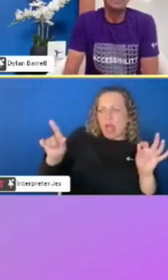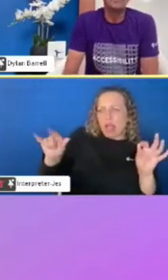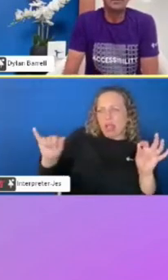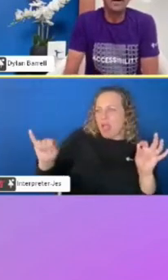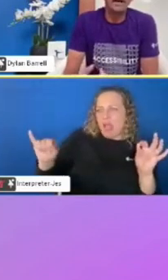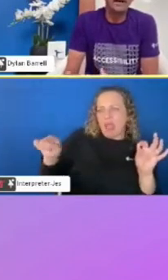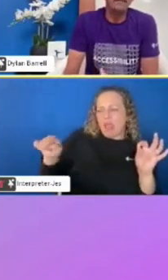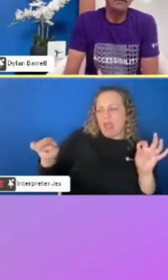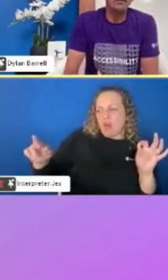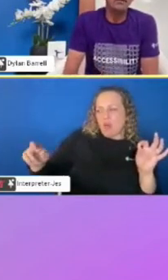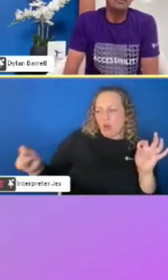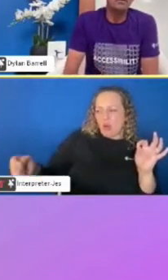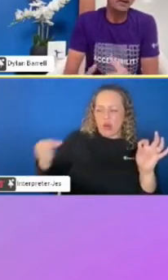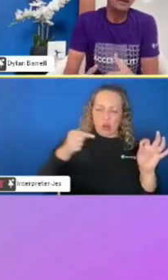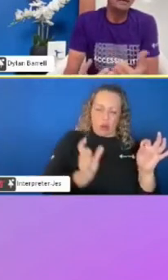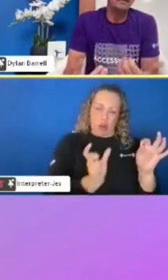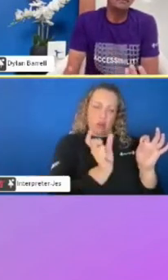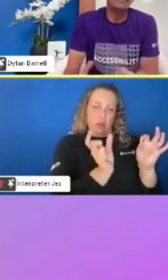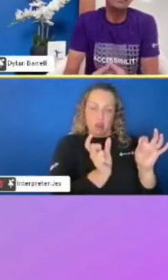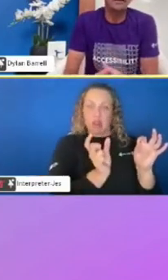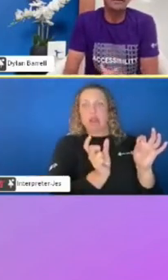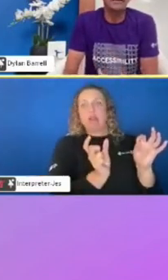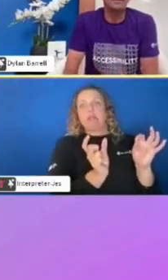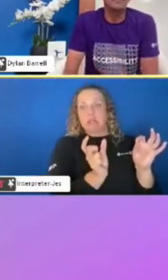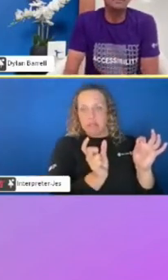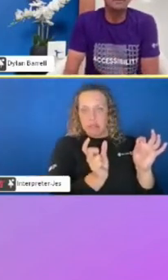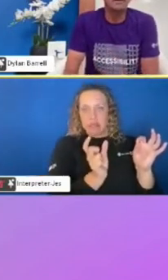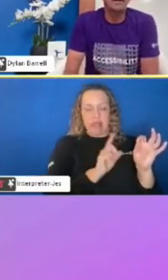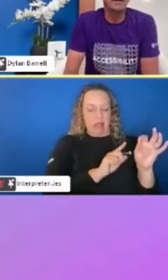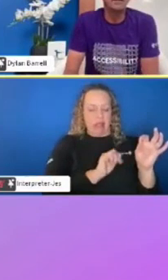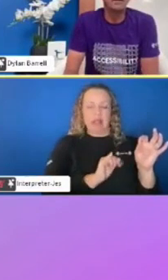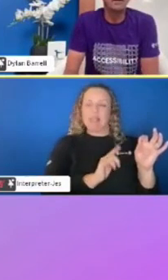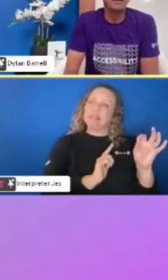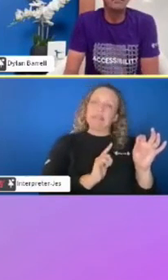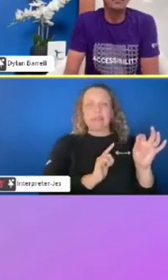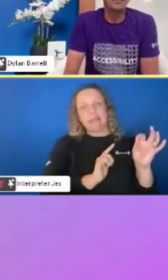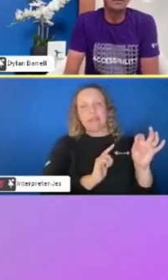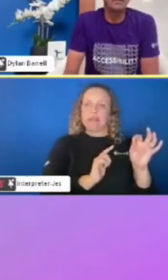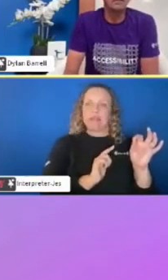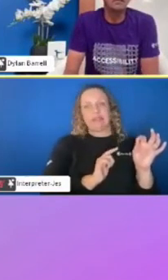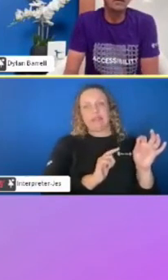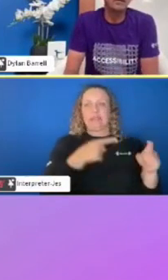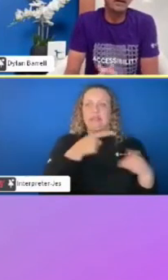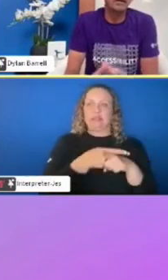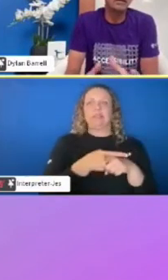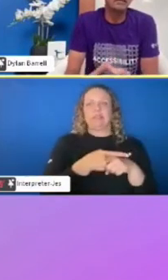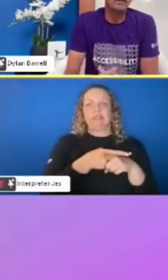So having role equals button on top of this li element for your custom component here is something